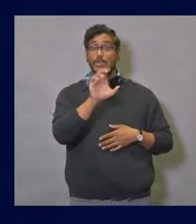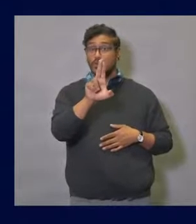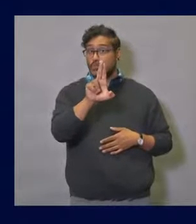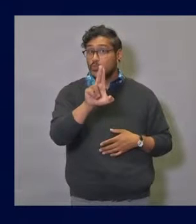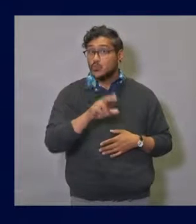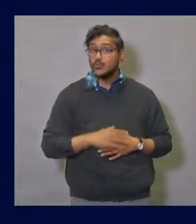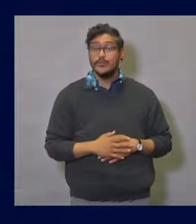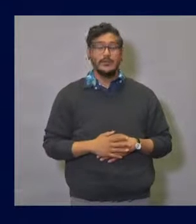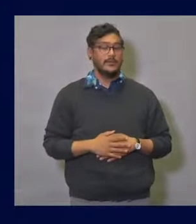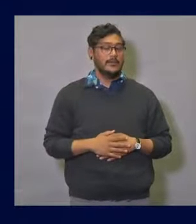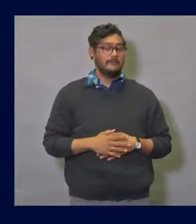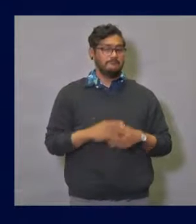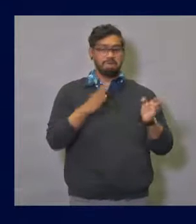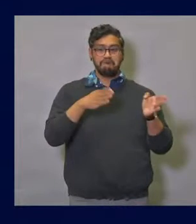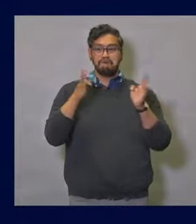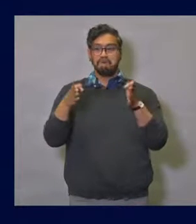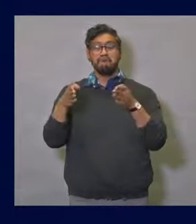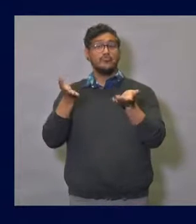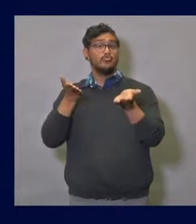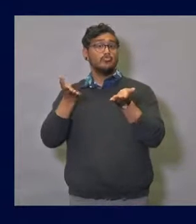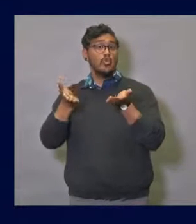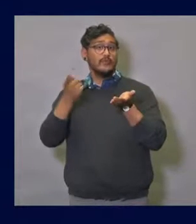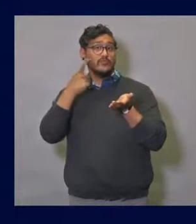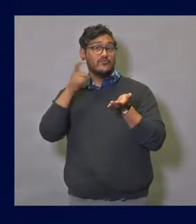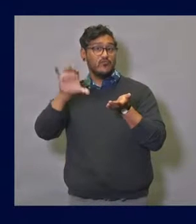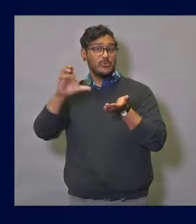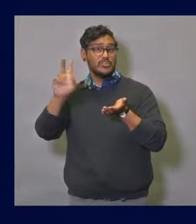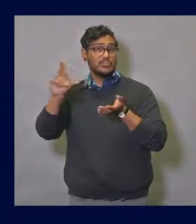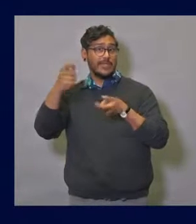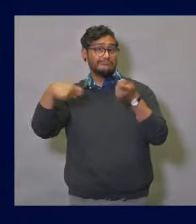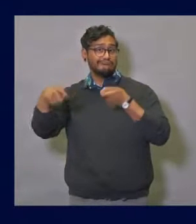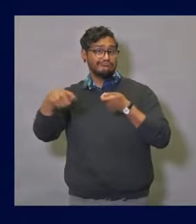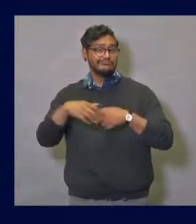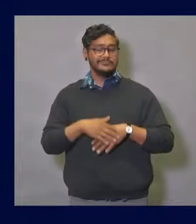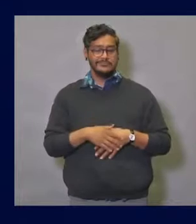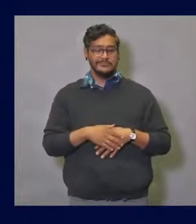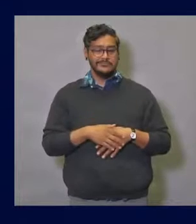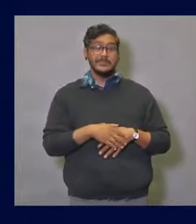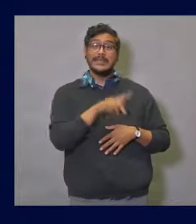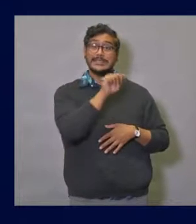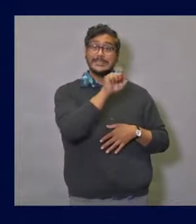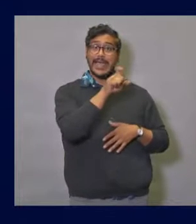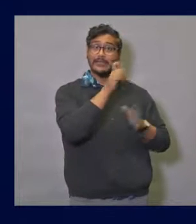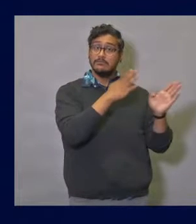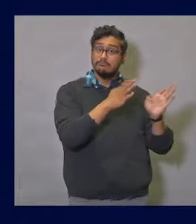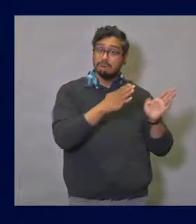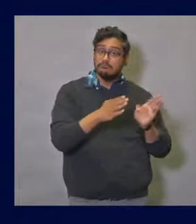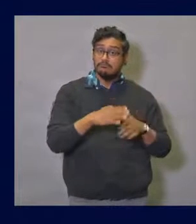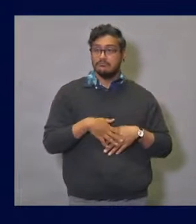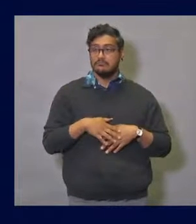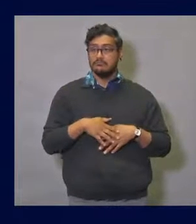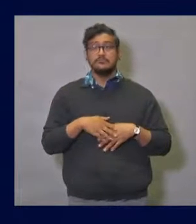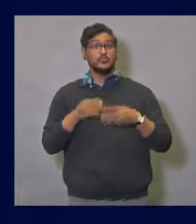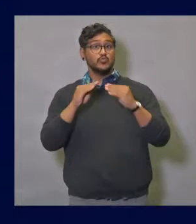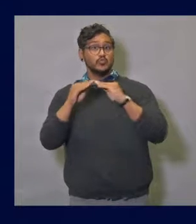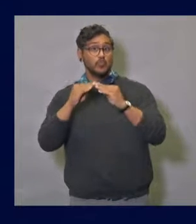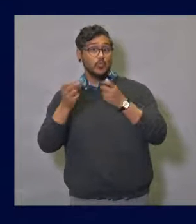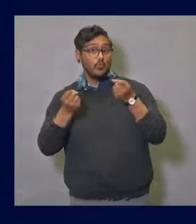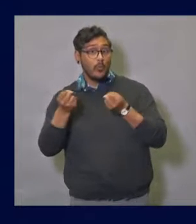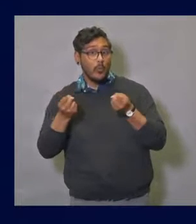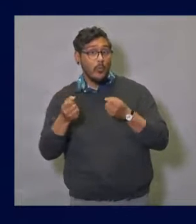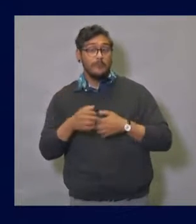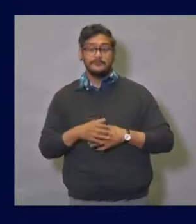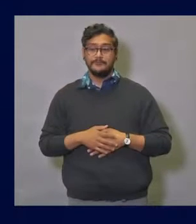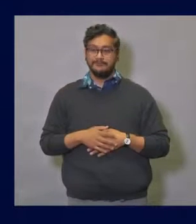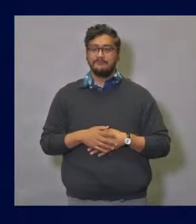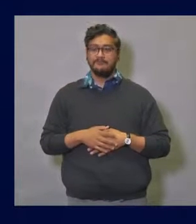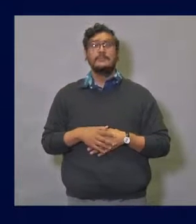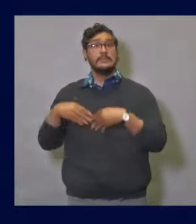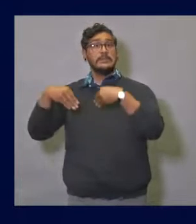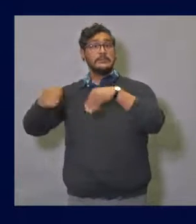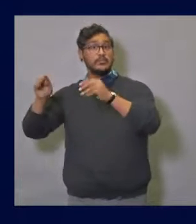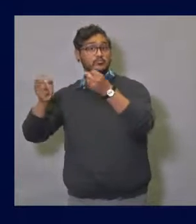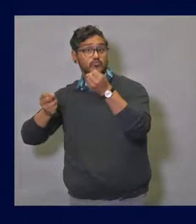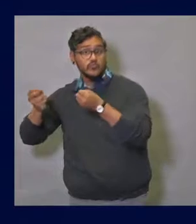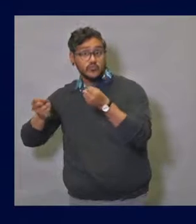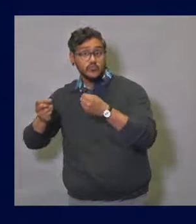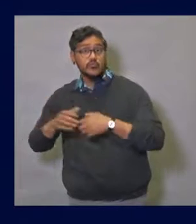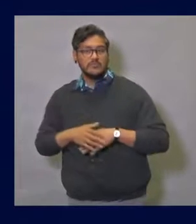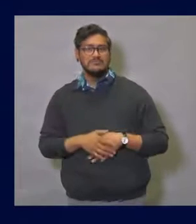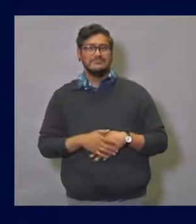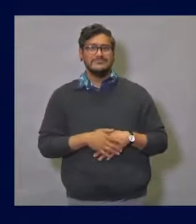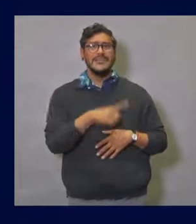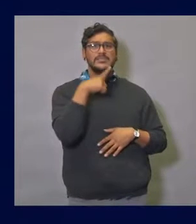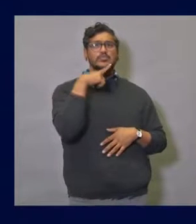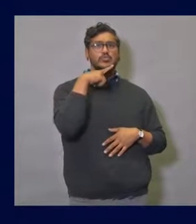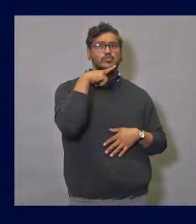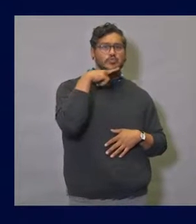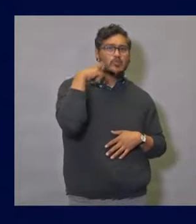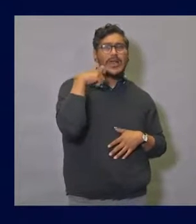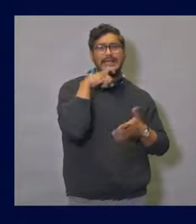PÚBLICO, PERO NO SON